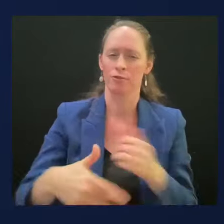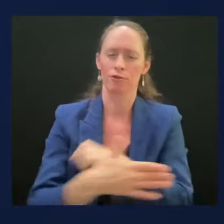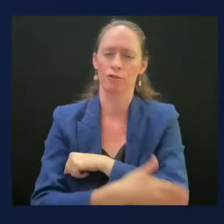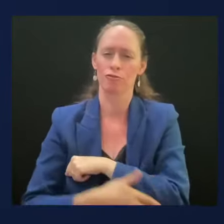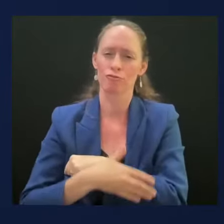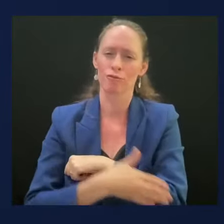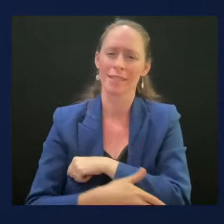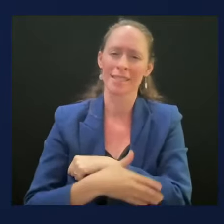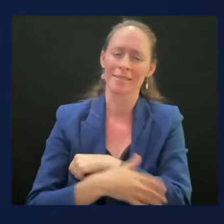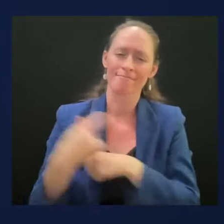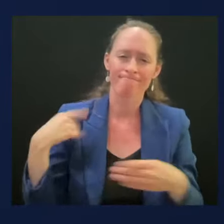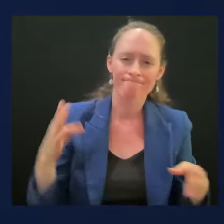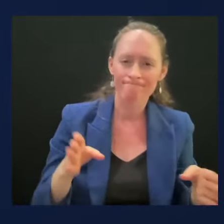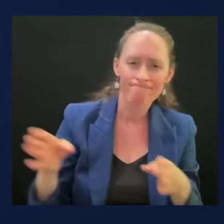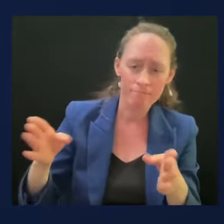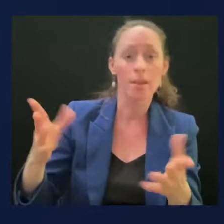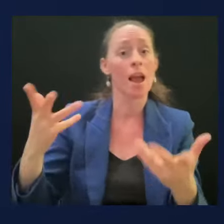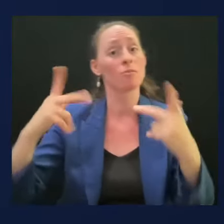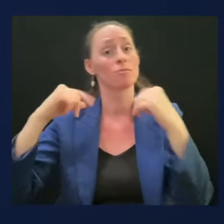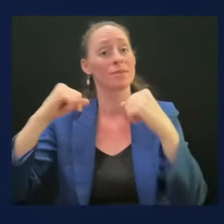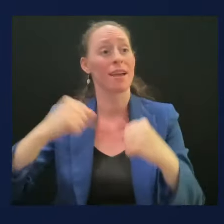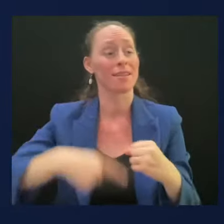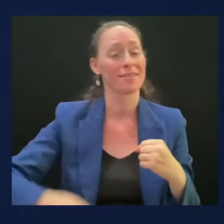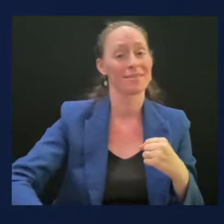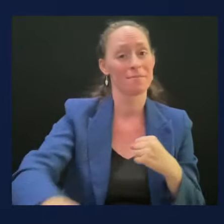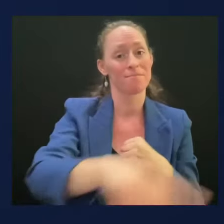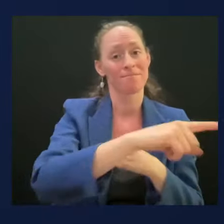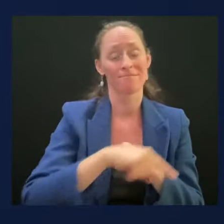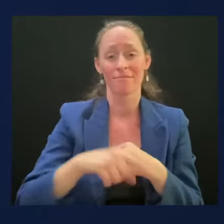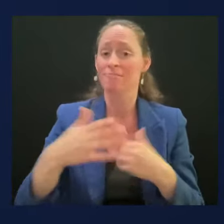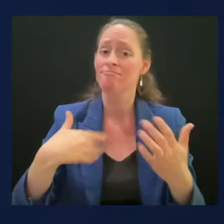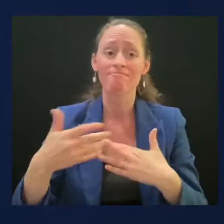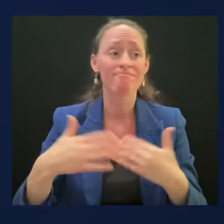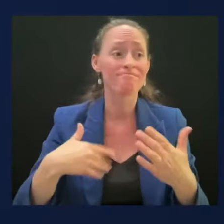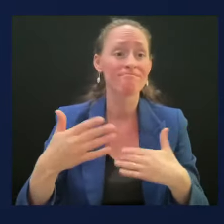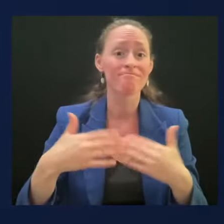For some are in harm's way this day, and many are separated from the ones they love.